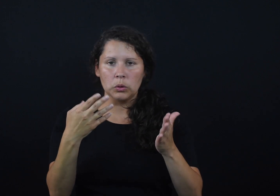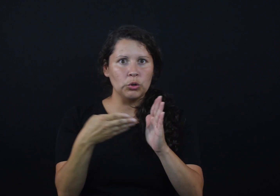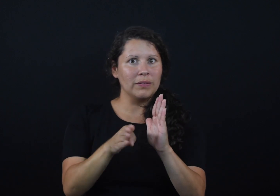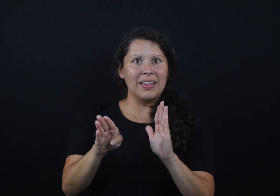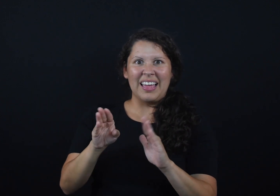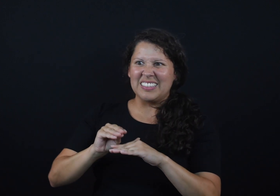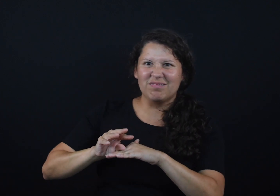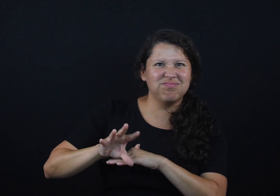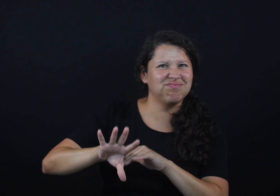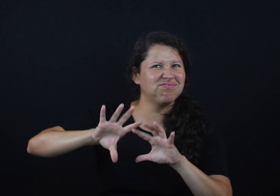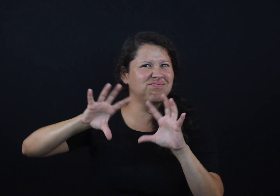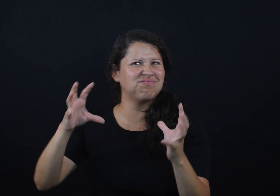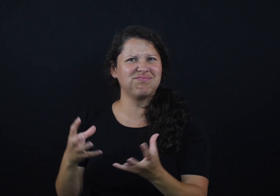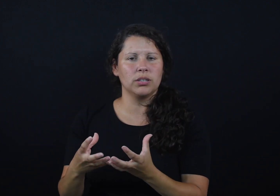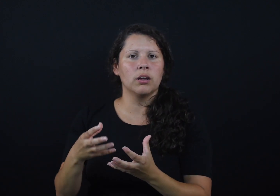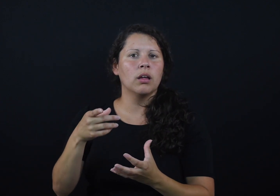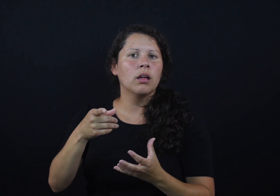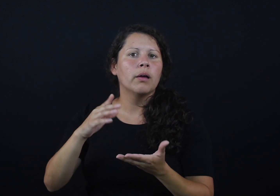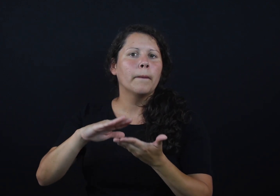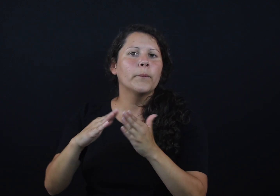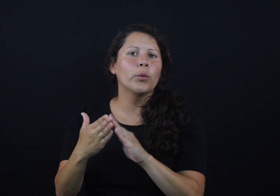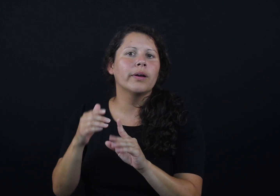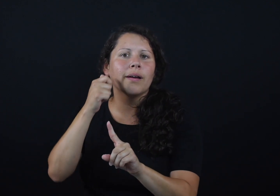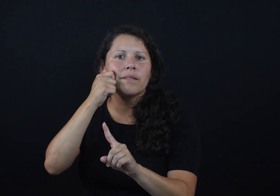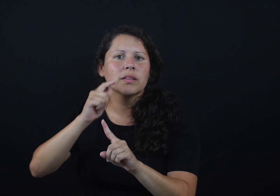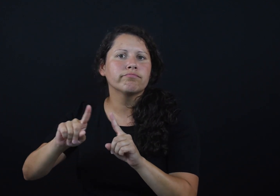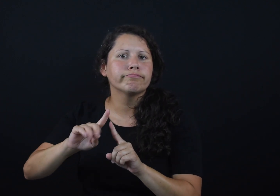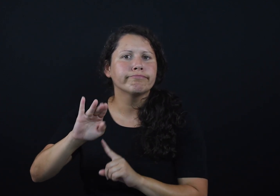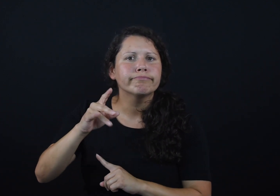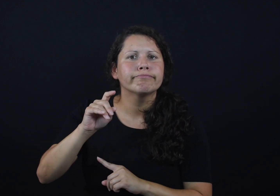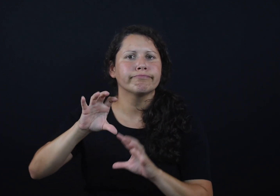affect communities of color.